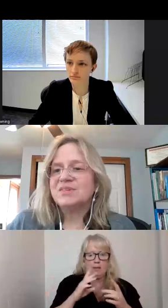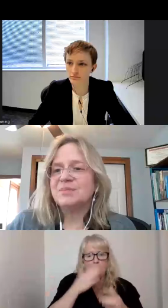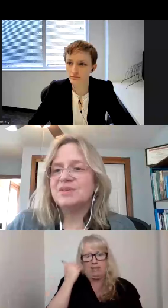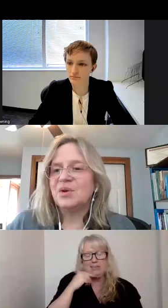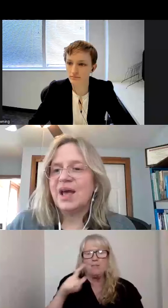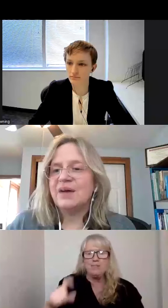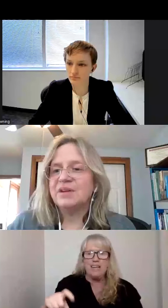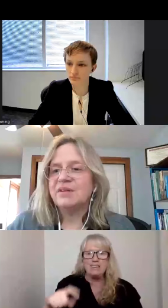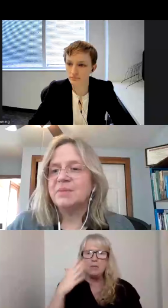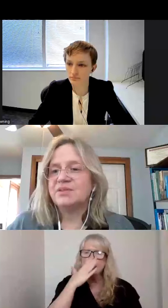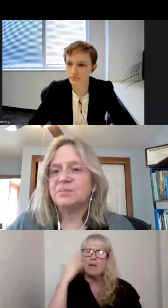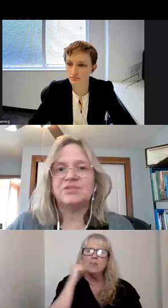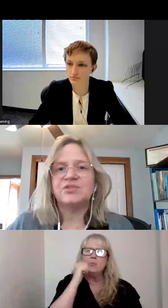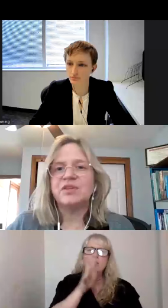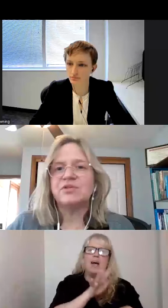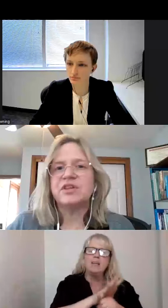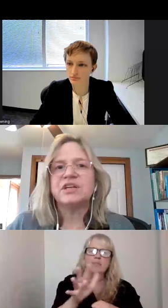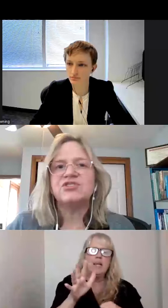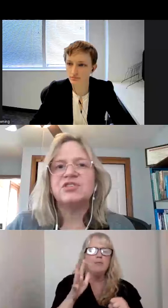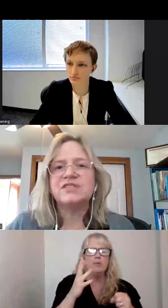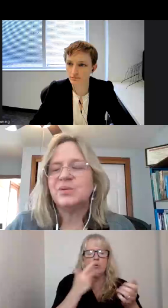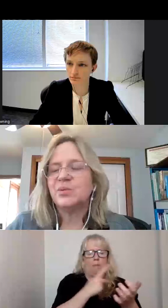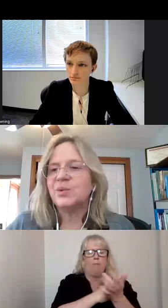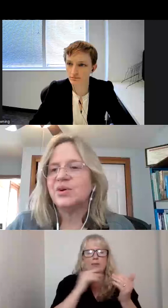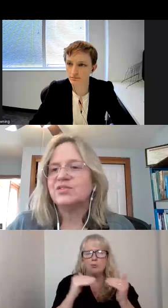WE DON'T HAVE ENOUGH MASTERS LEVEL CLINICIANS THAT WANT TO WORK